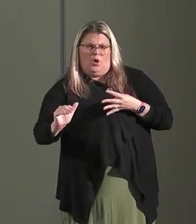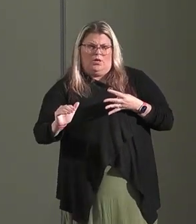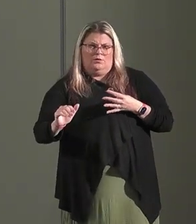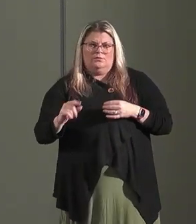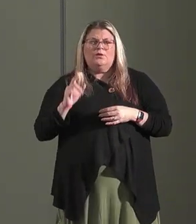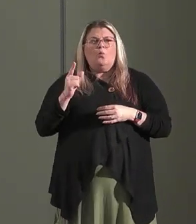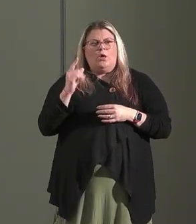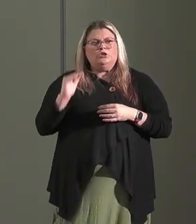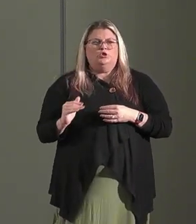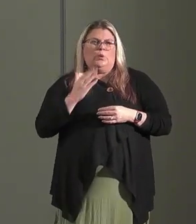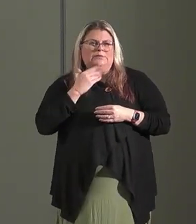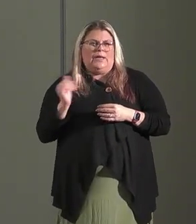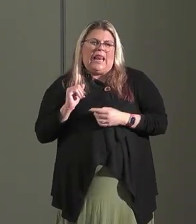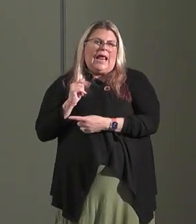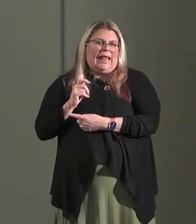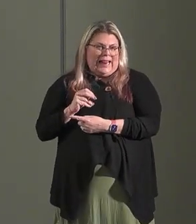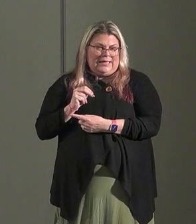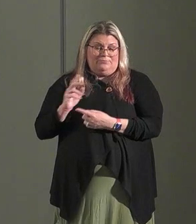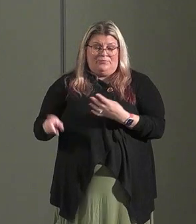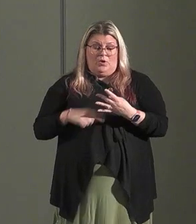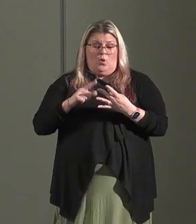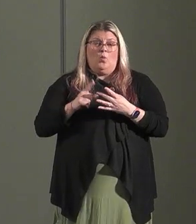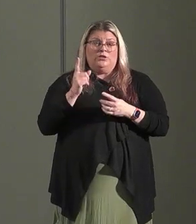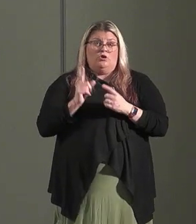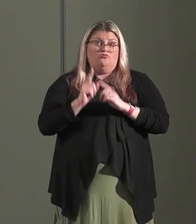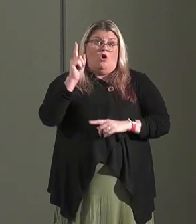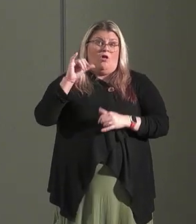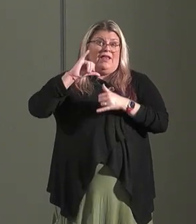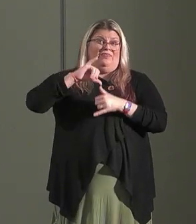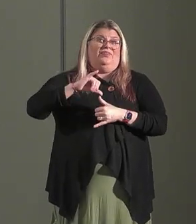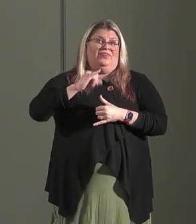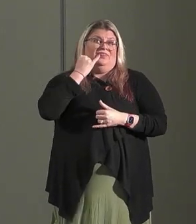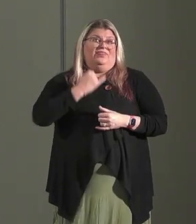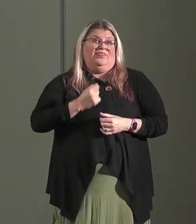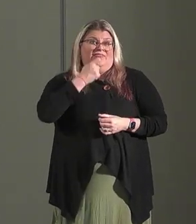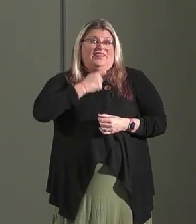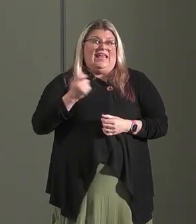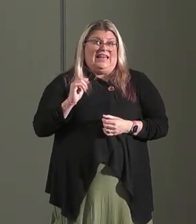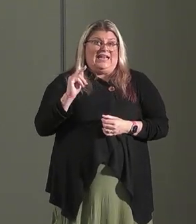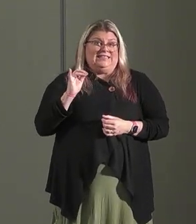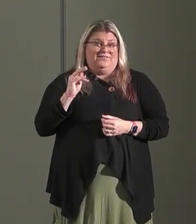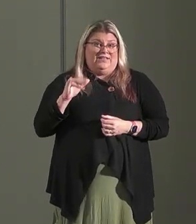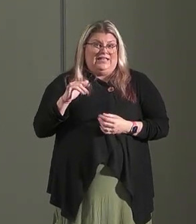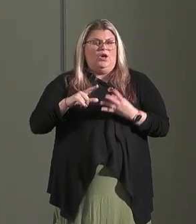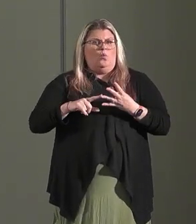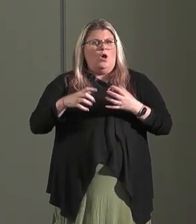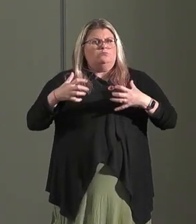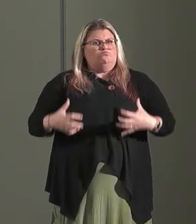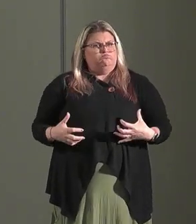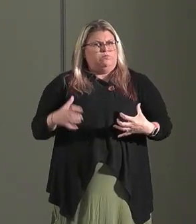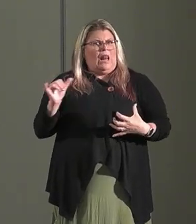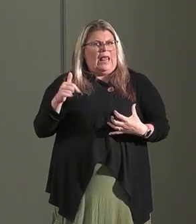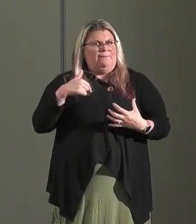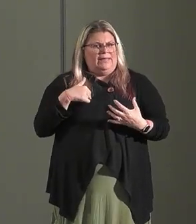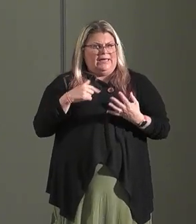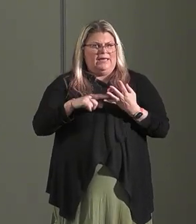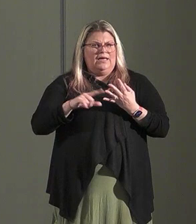like Alan and one is tall and thin like Tiffany and one is heavy set like me. Another person is